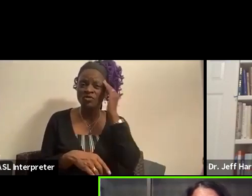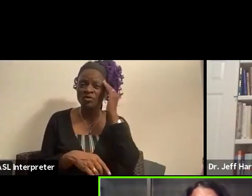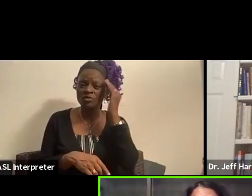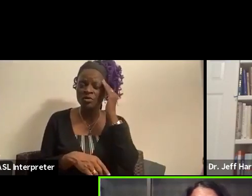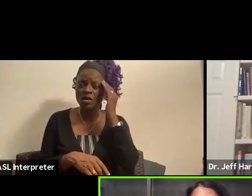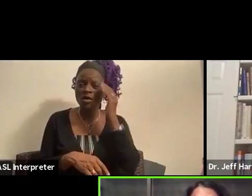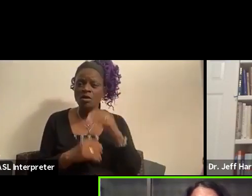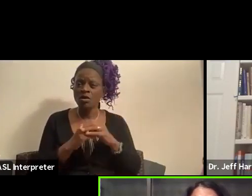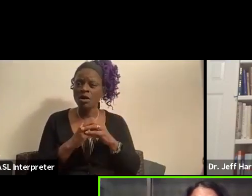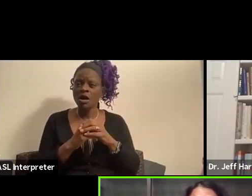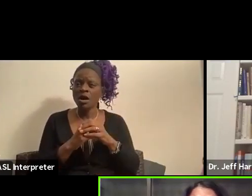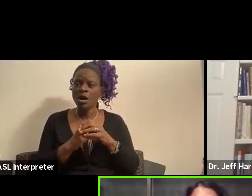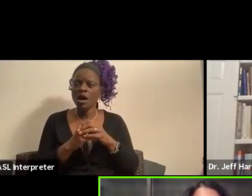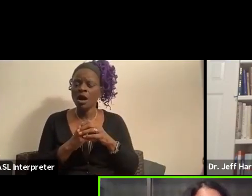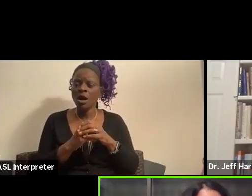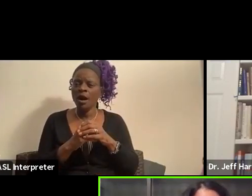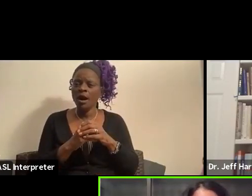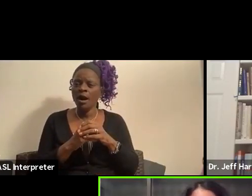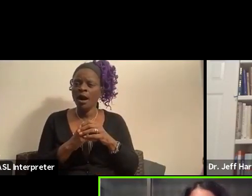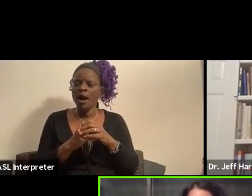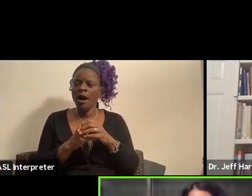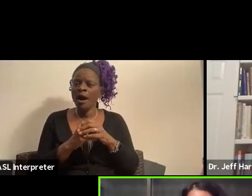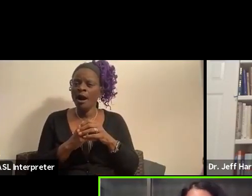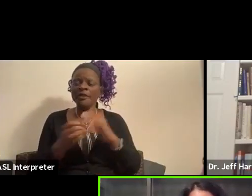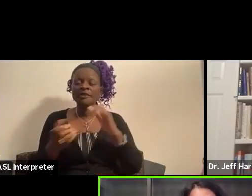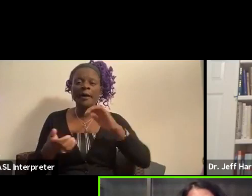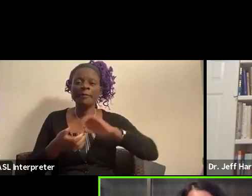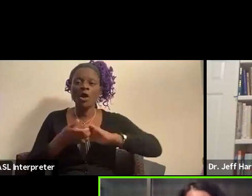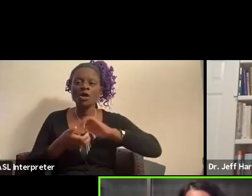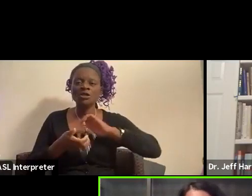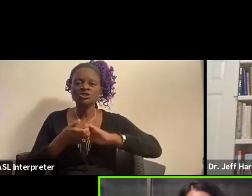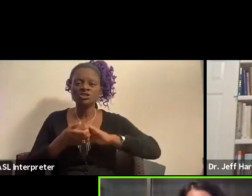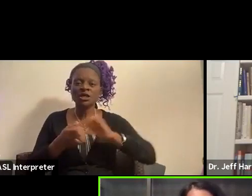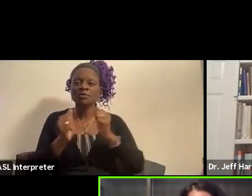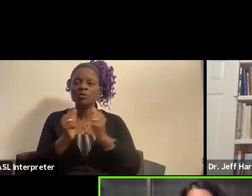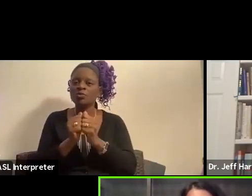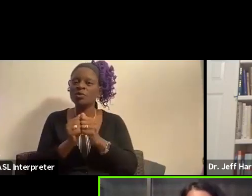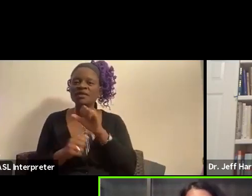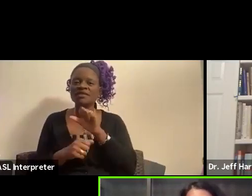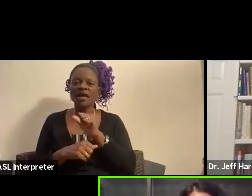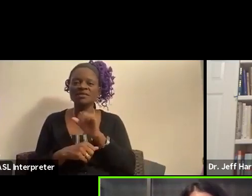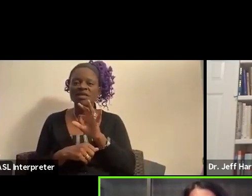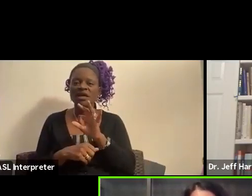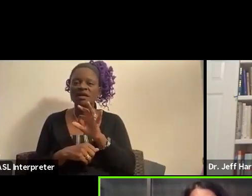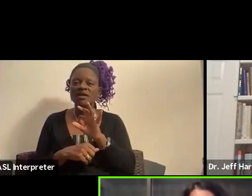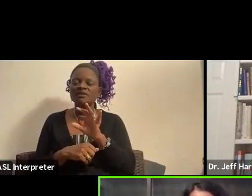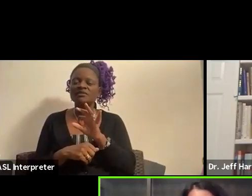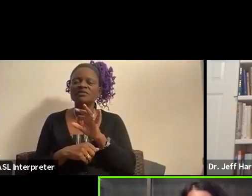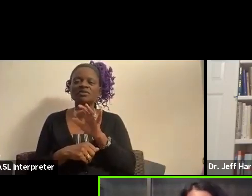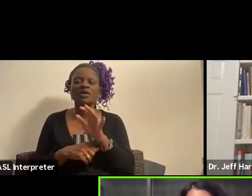The partnership with FSU was fantastic at the time. We needed more places for people to